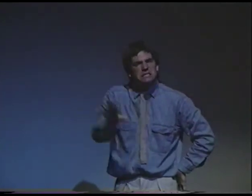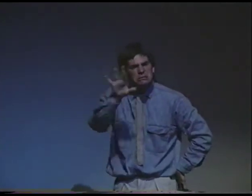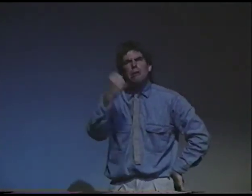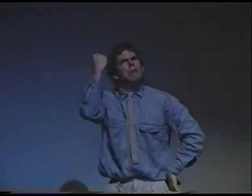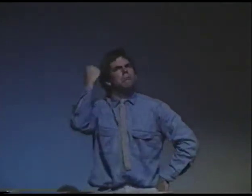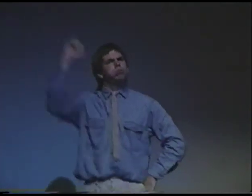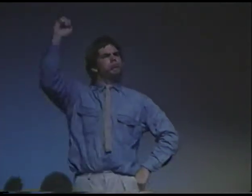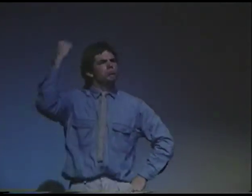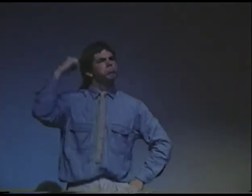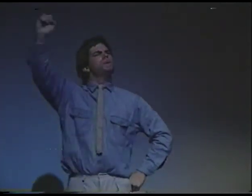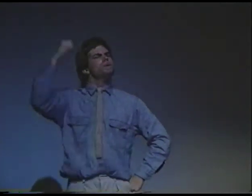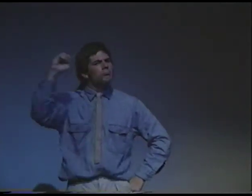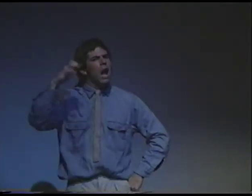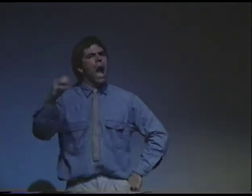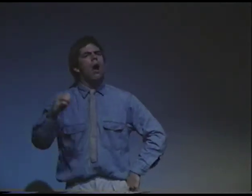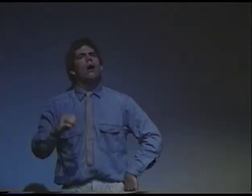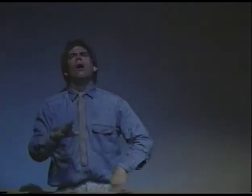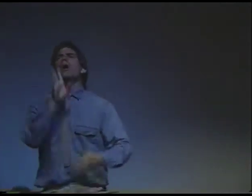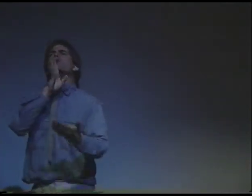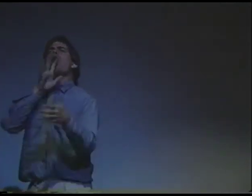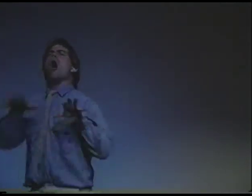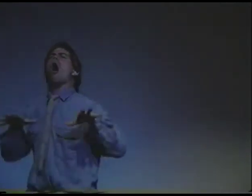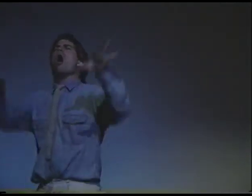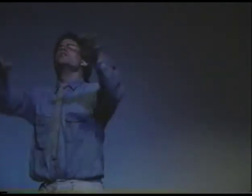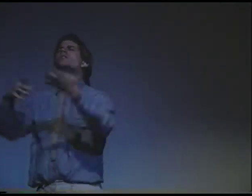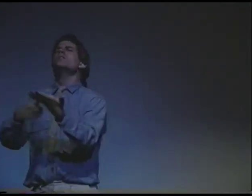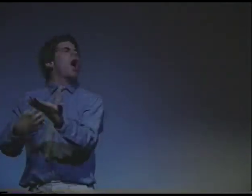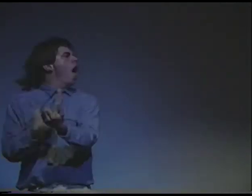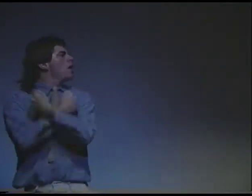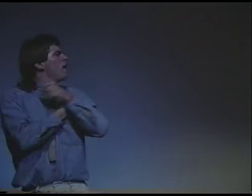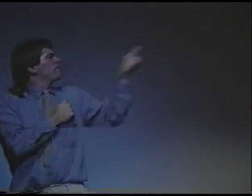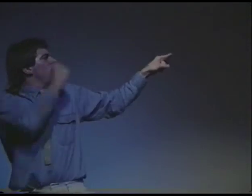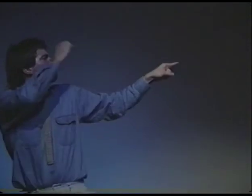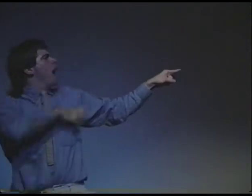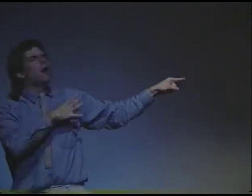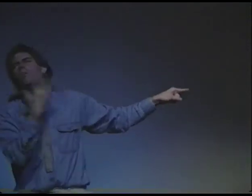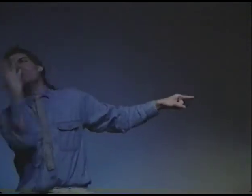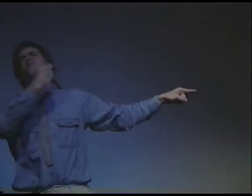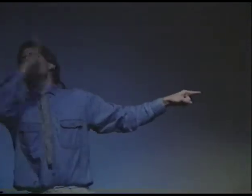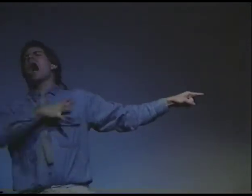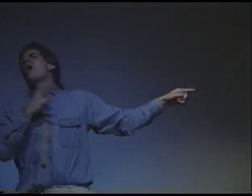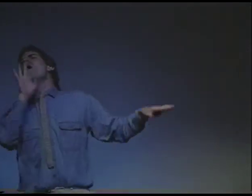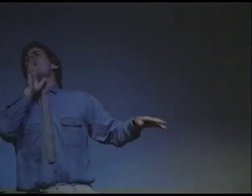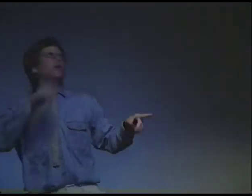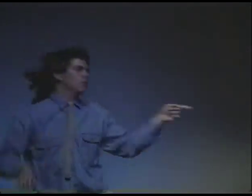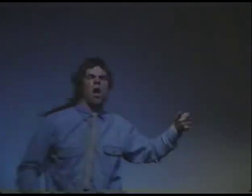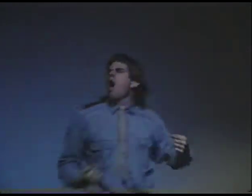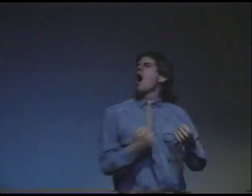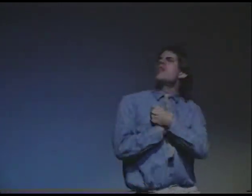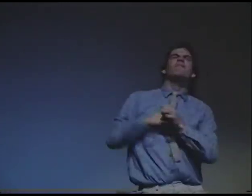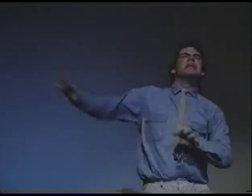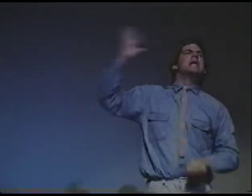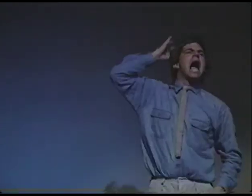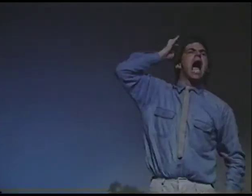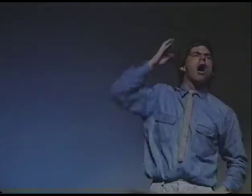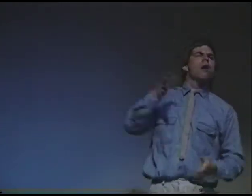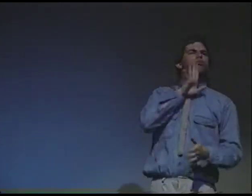in the '40s and '50s. And they were kind of a rebellious group. They'd tell the audience, I love that man. He's a beautiful man.